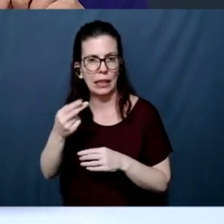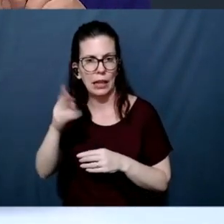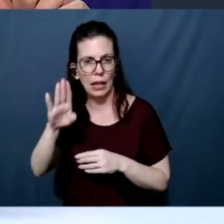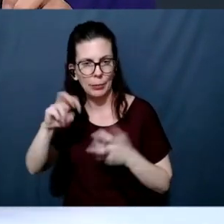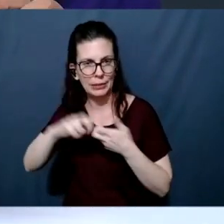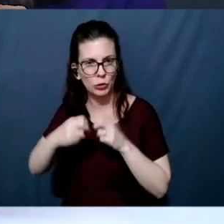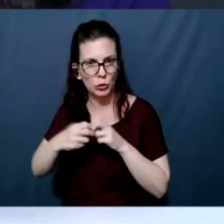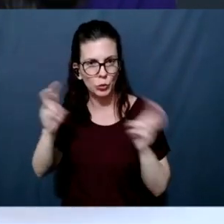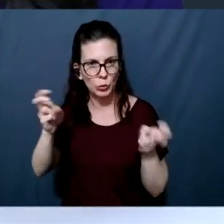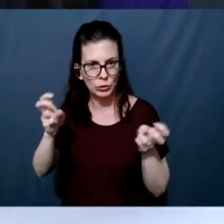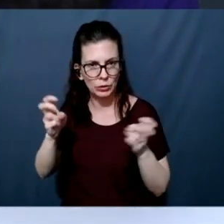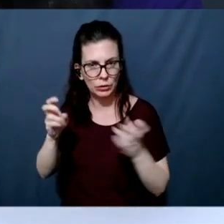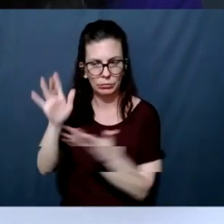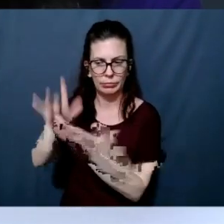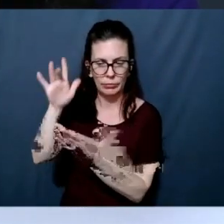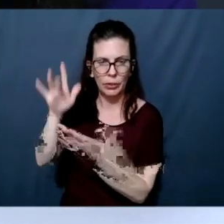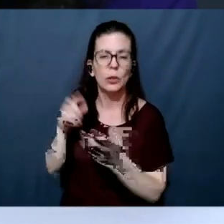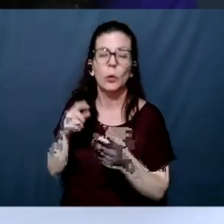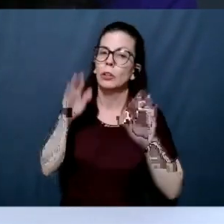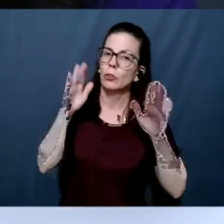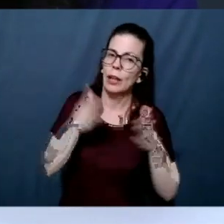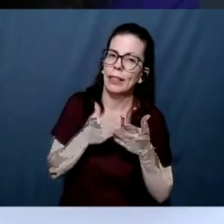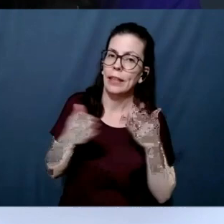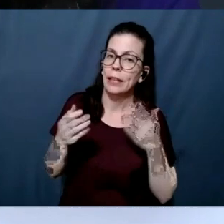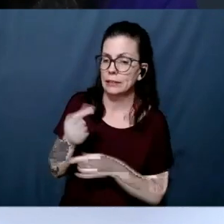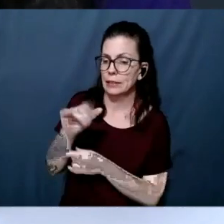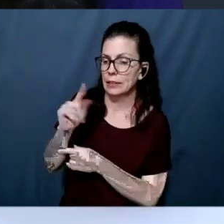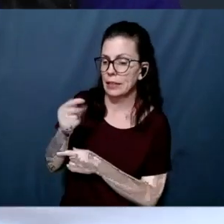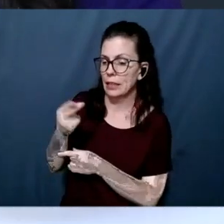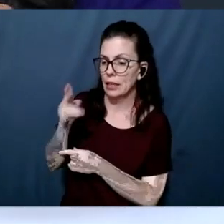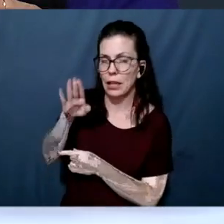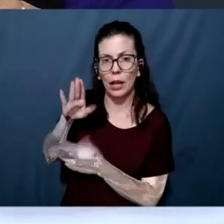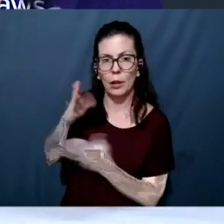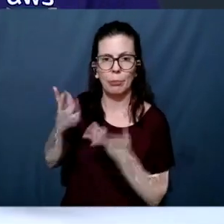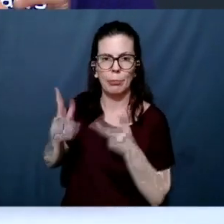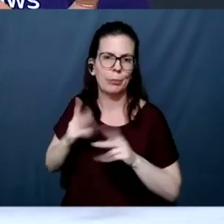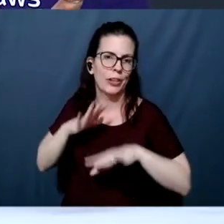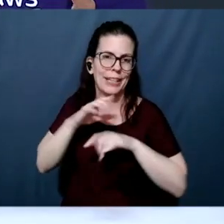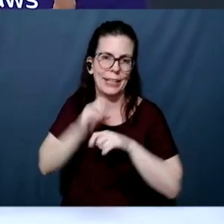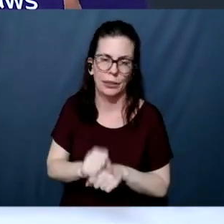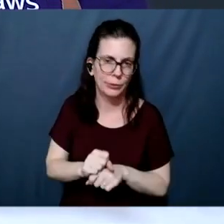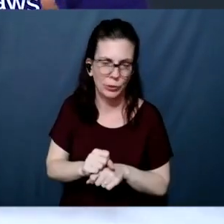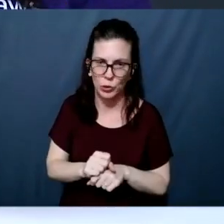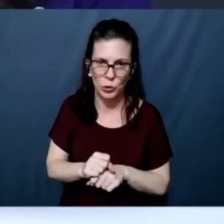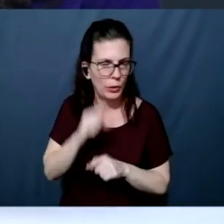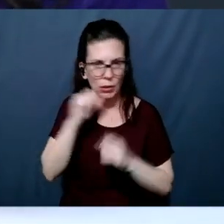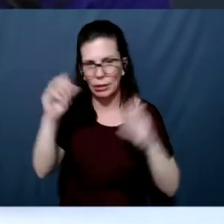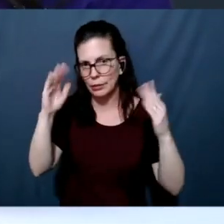is that GitHub is something that a lot of people are already accustomed to, so we are not expecting people to get used to a new platform.